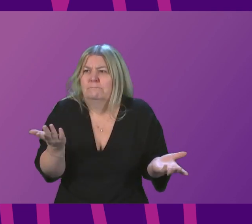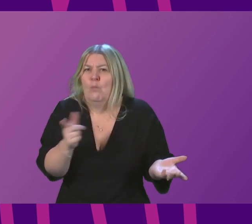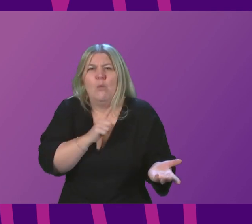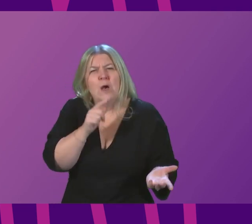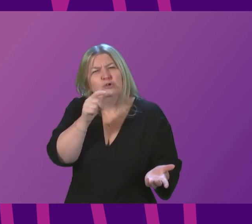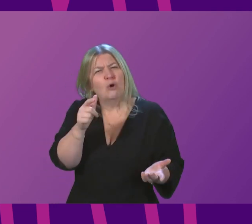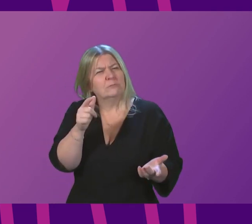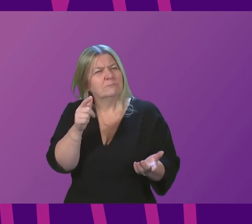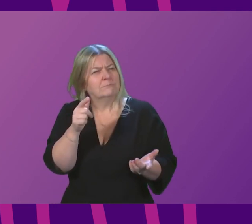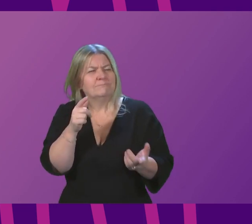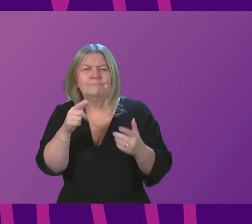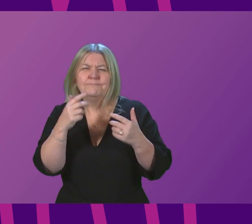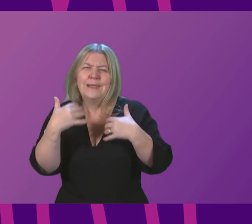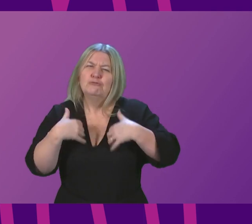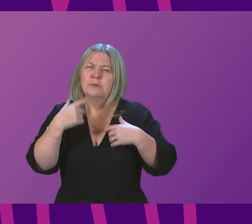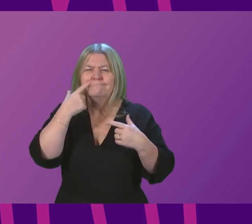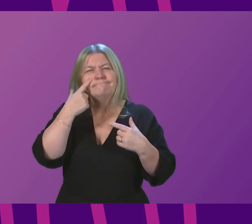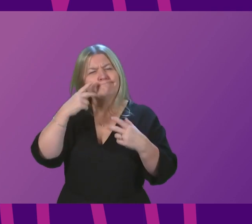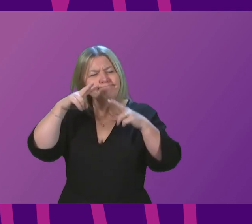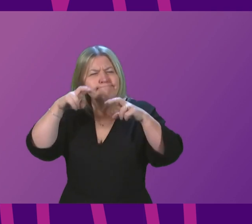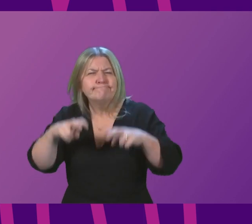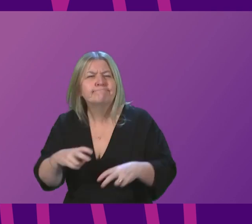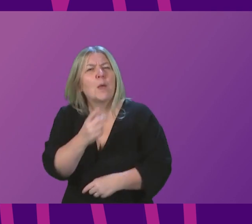to be a world leader in that field?